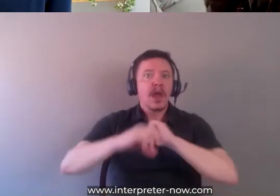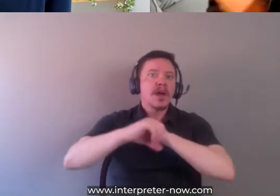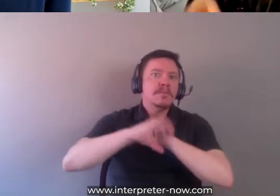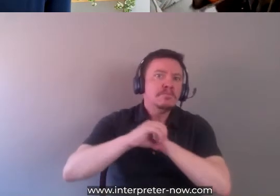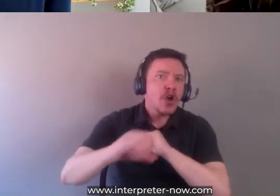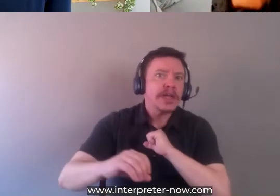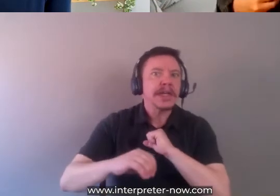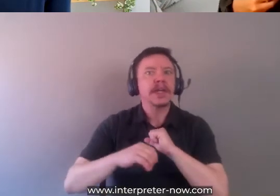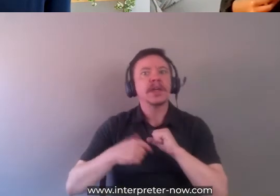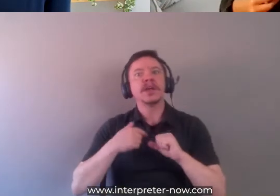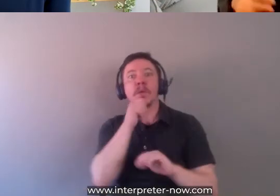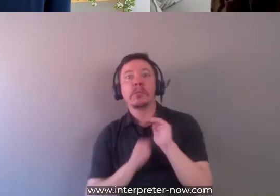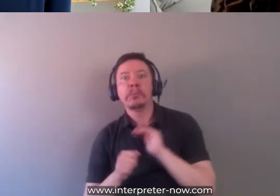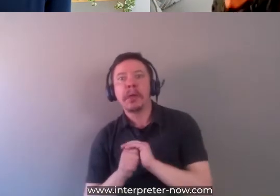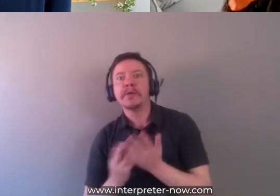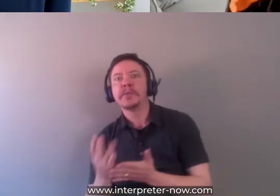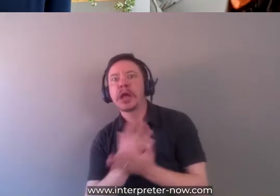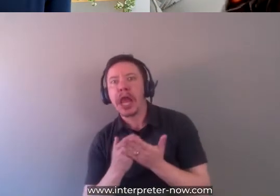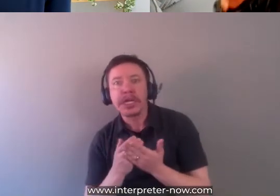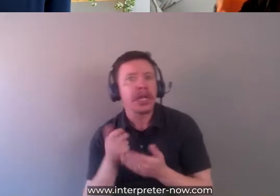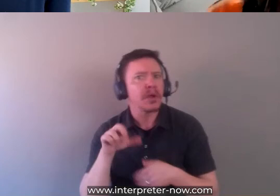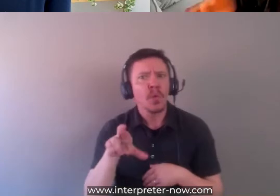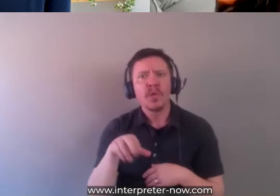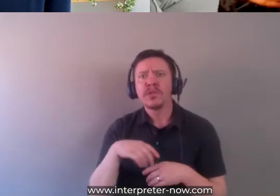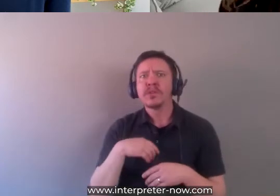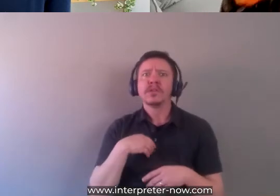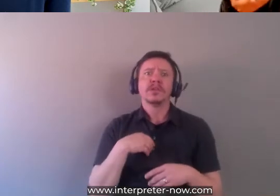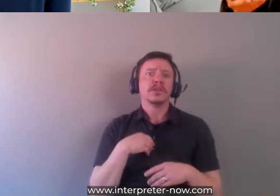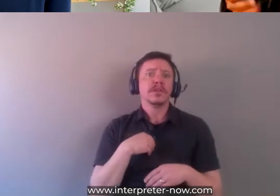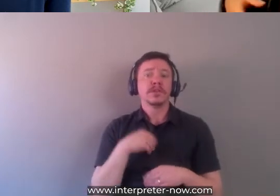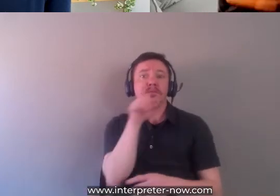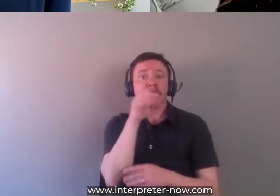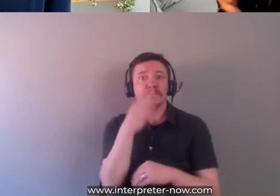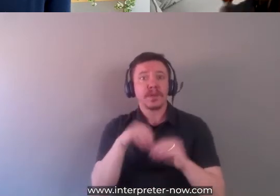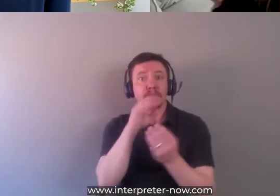you passively are collecting data, or whether that is more specifically because clients